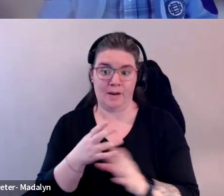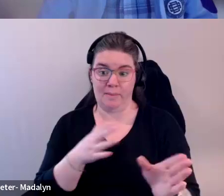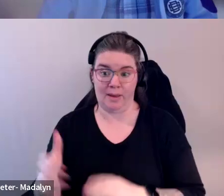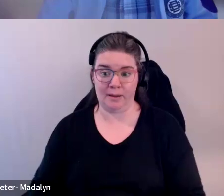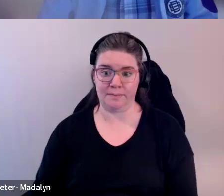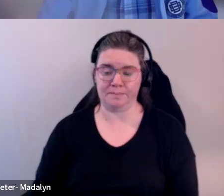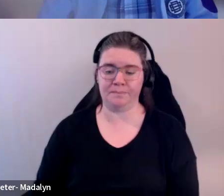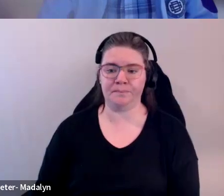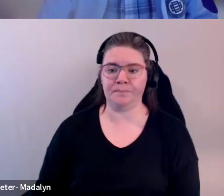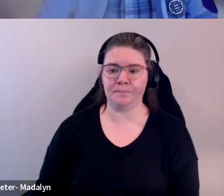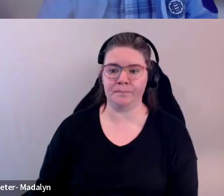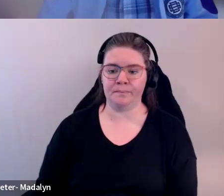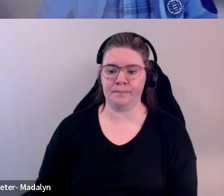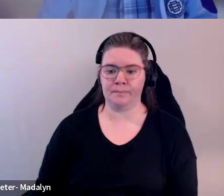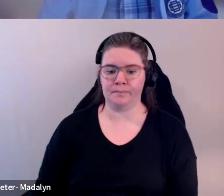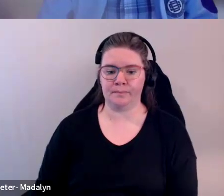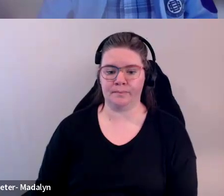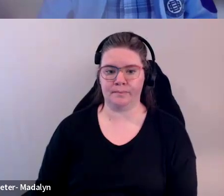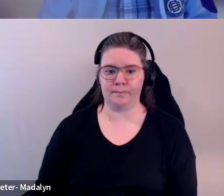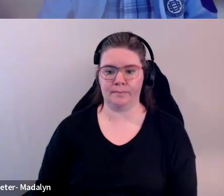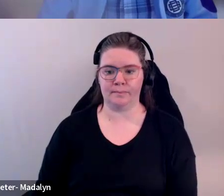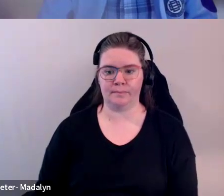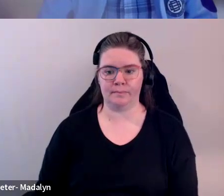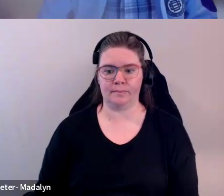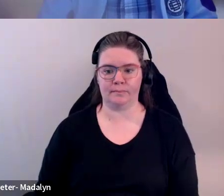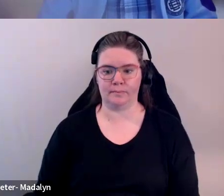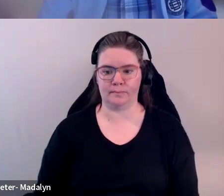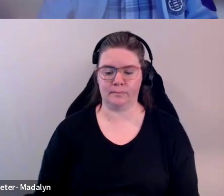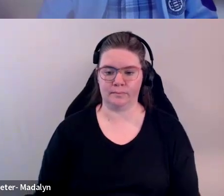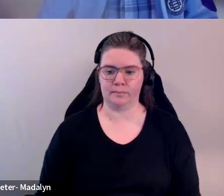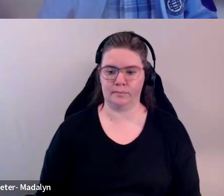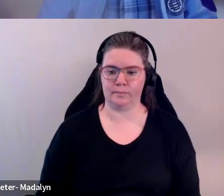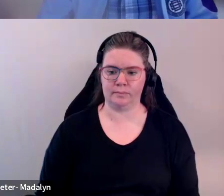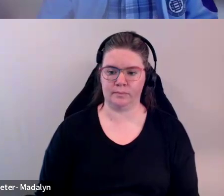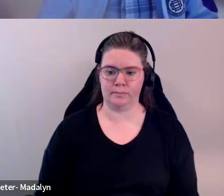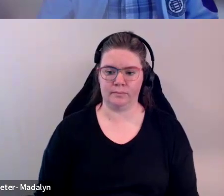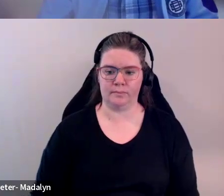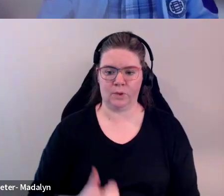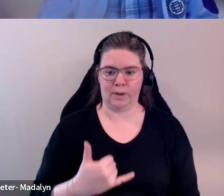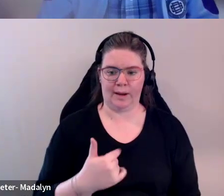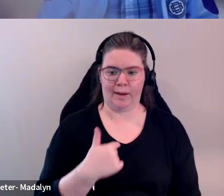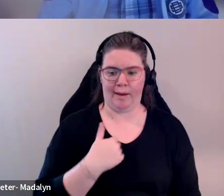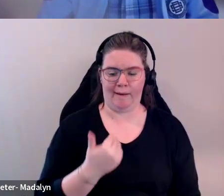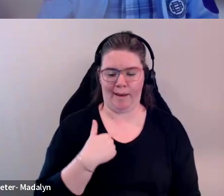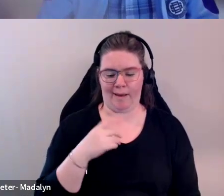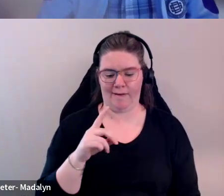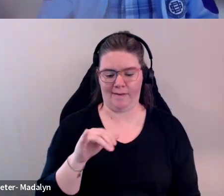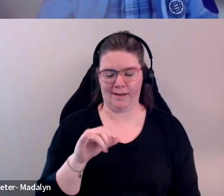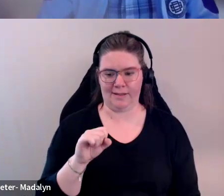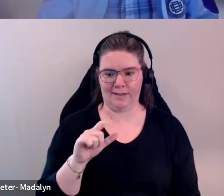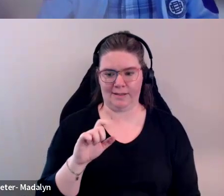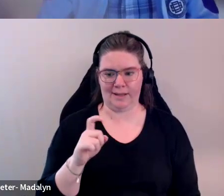Tom Olin: I right now? I I've got some people I you know I have dyslexia and dysgraphia. So I I have ghost writers, and